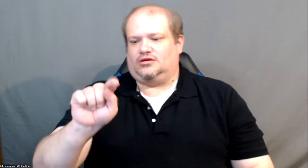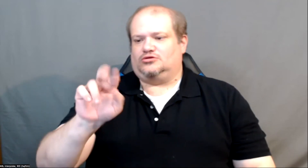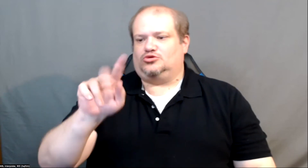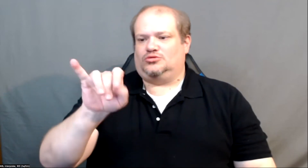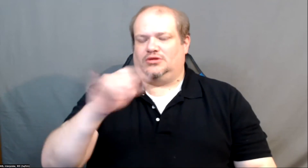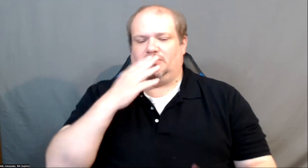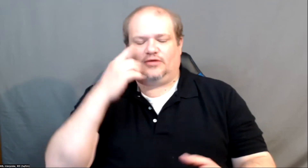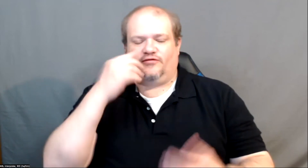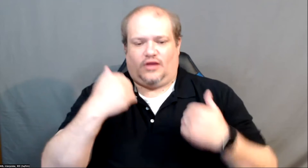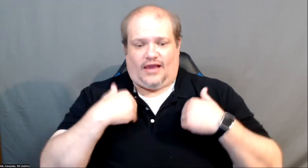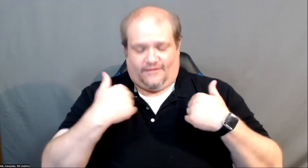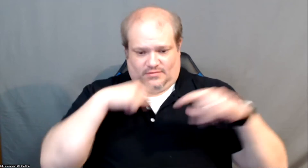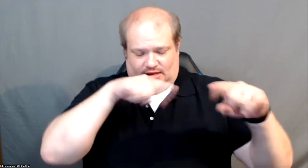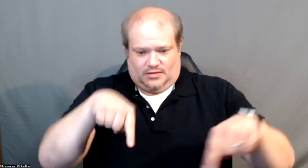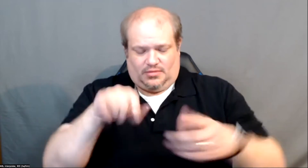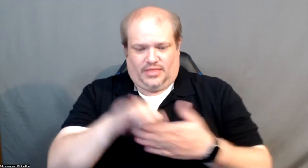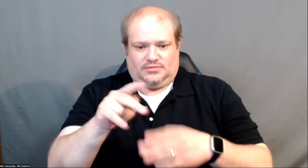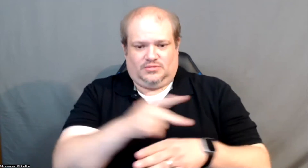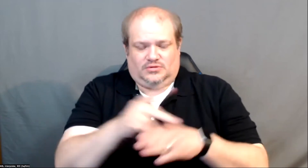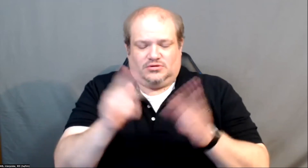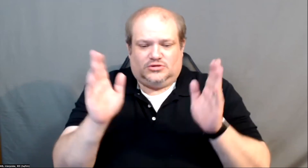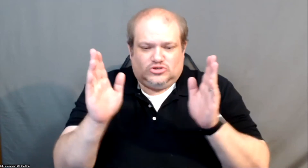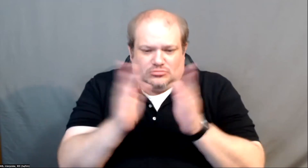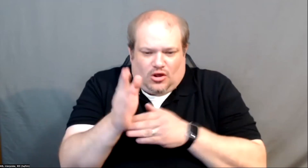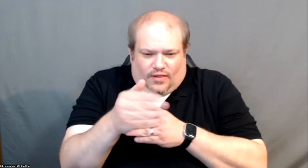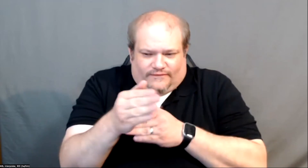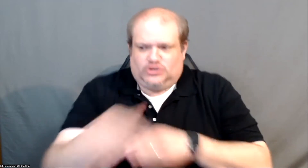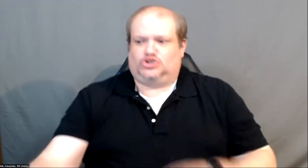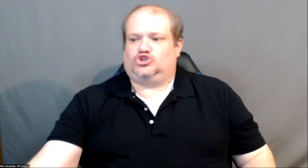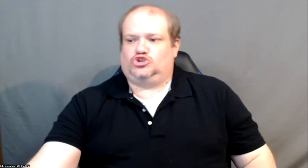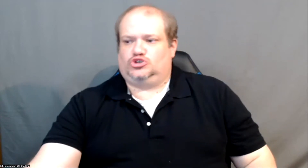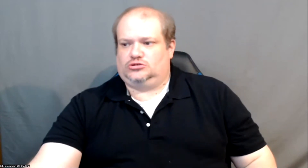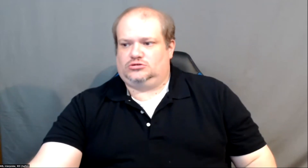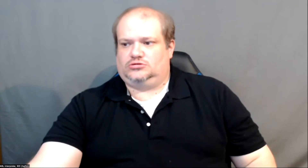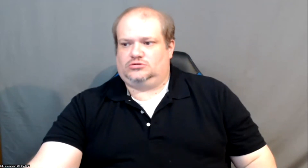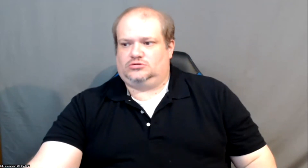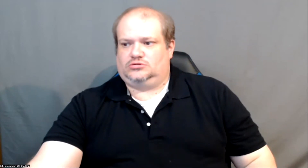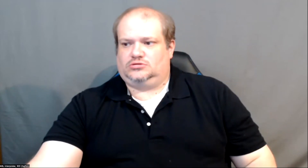This poem is called “Small Fish.” Content warning for some violence,